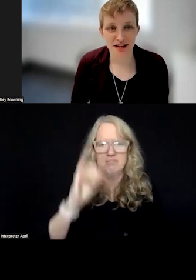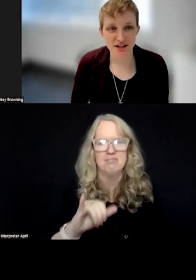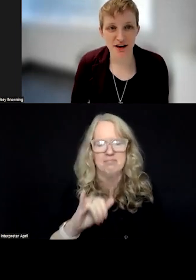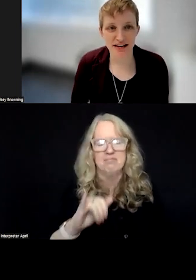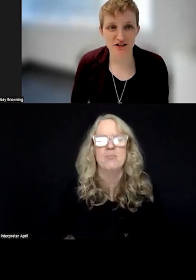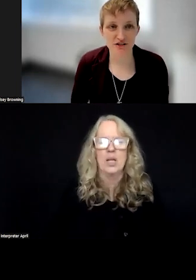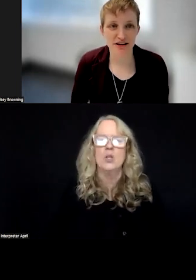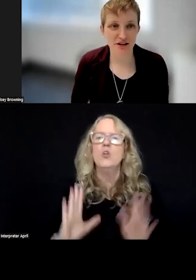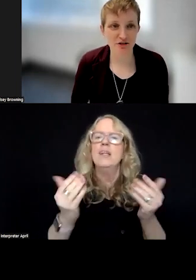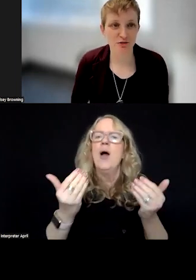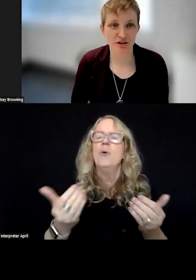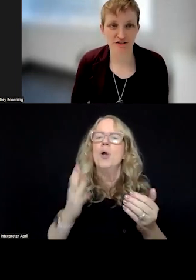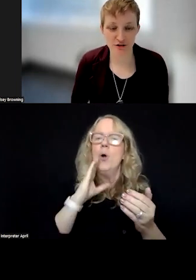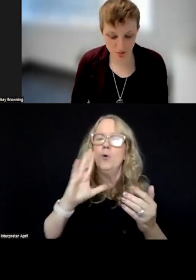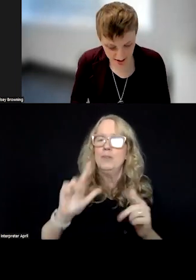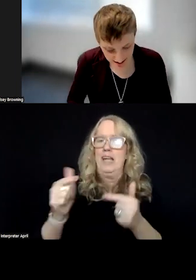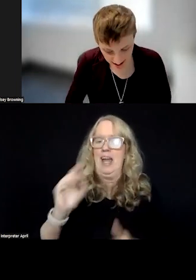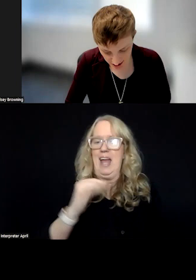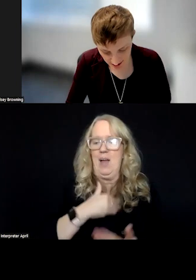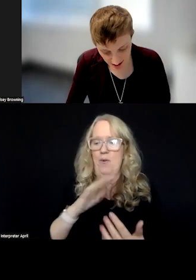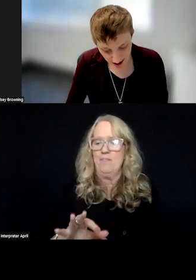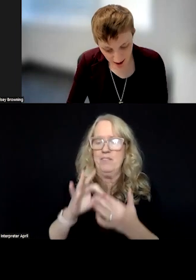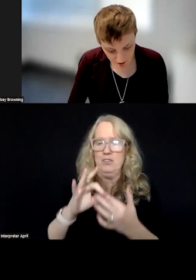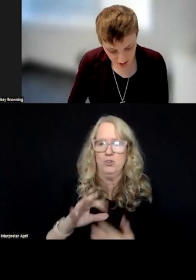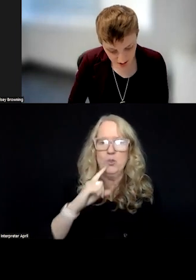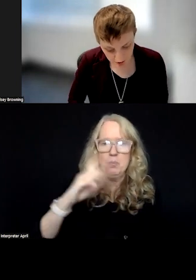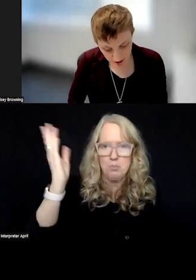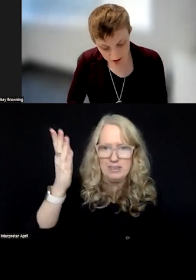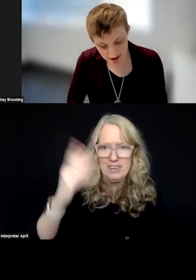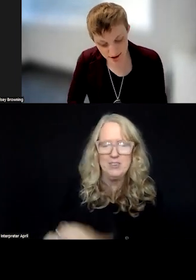LET'S TURN NOW TO OUR FEATURED PRESENTATION. REALLY THRILLED TO